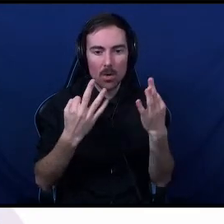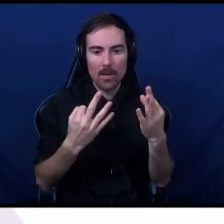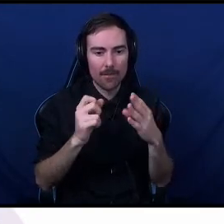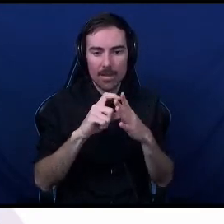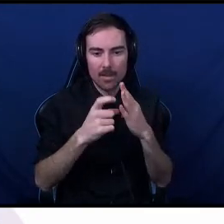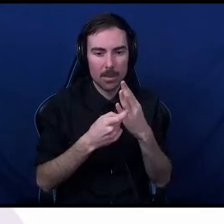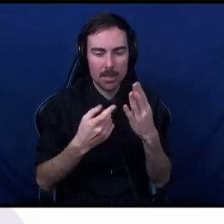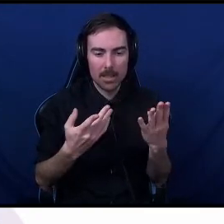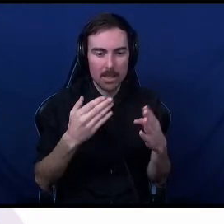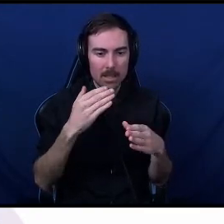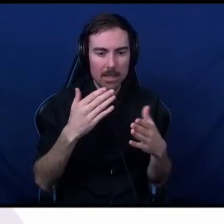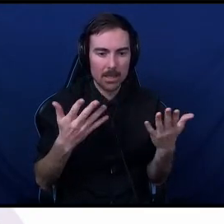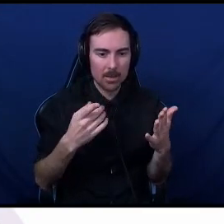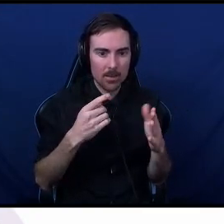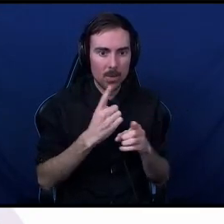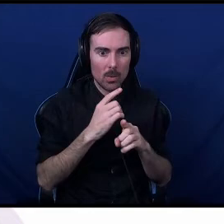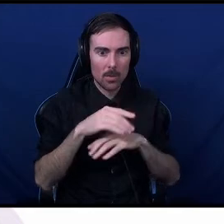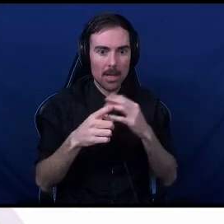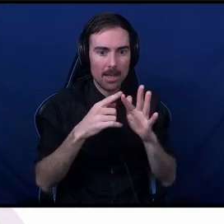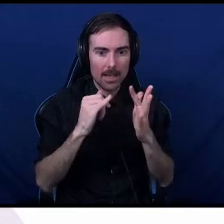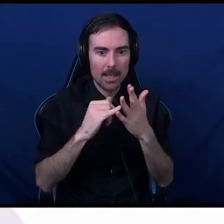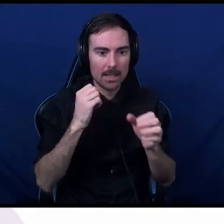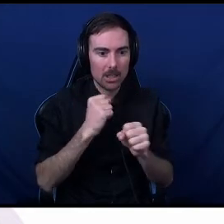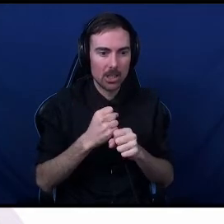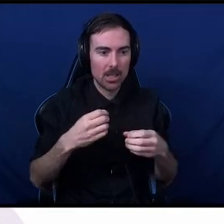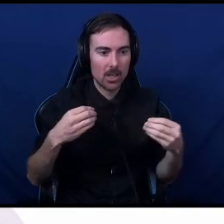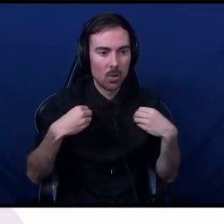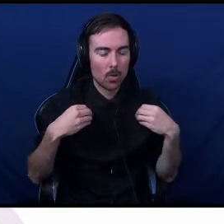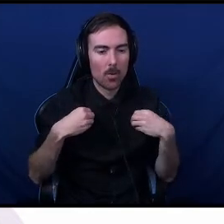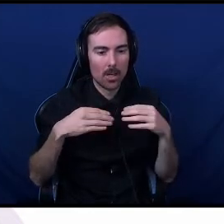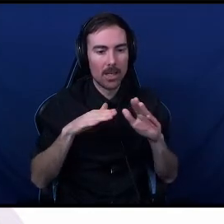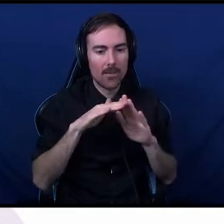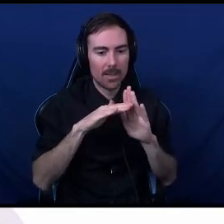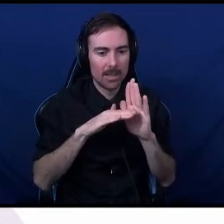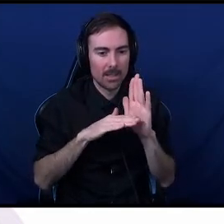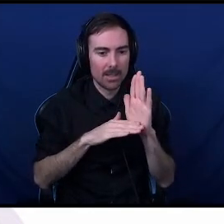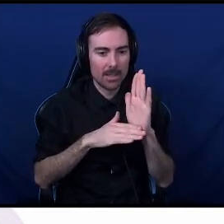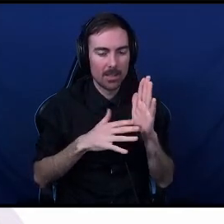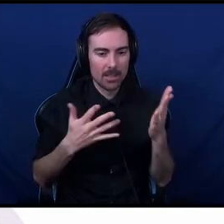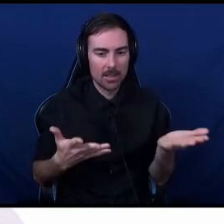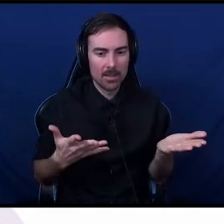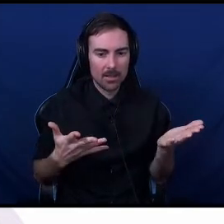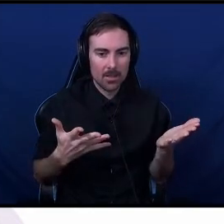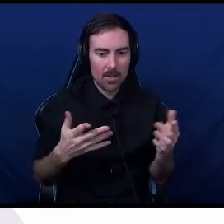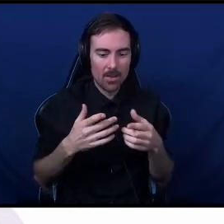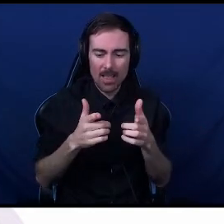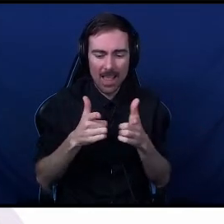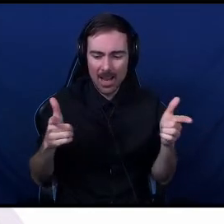we talk about ESG every single day in corporate governance. So there's a huge gap just in language alone. So maybe we need